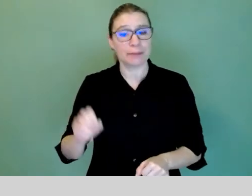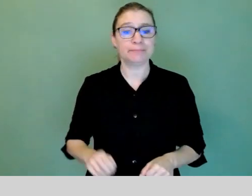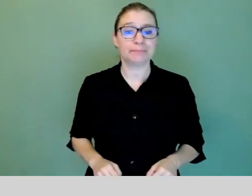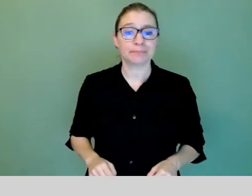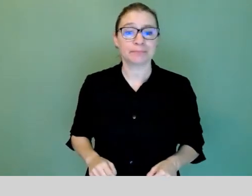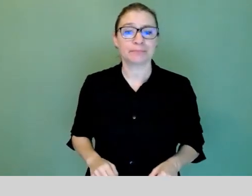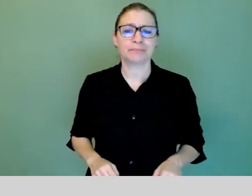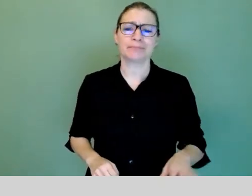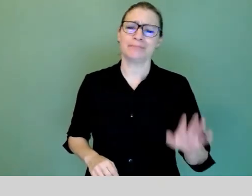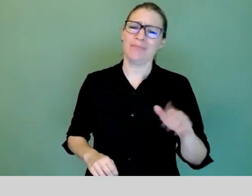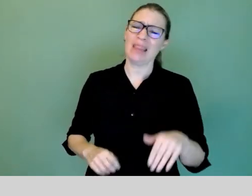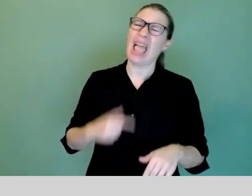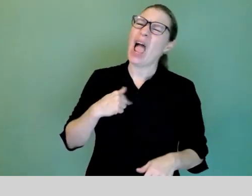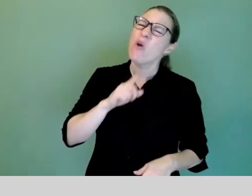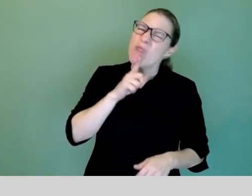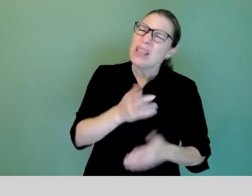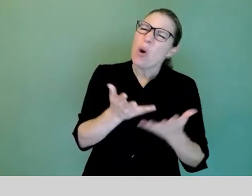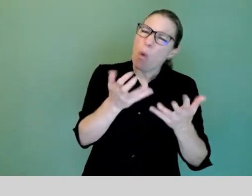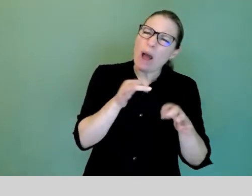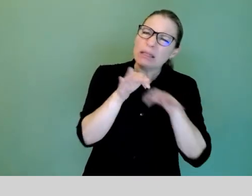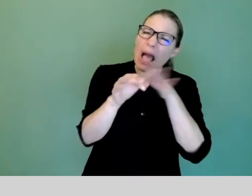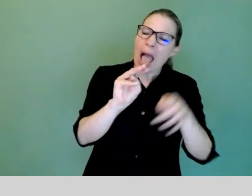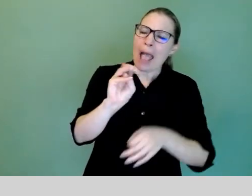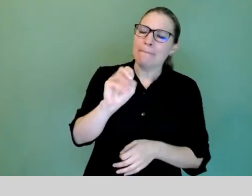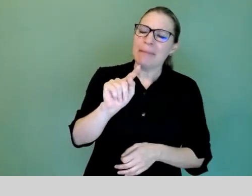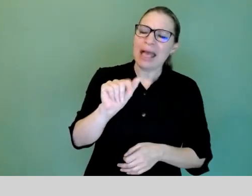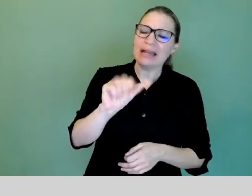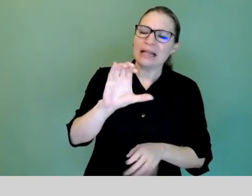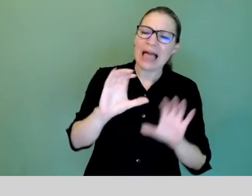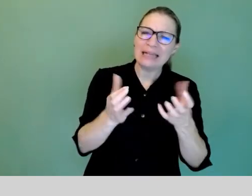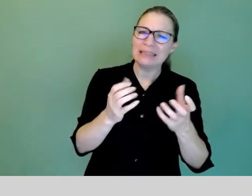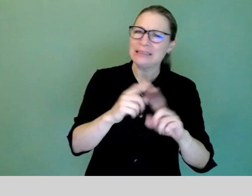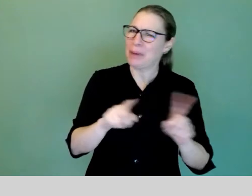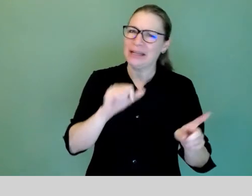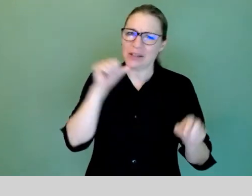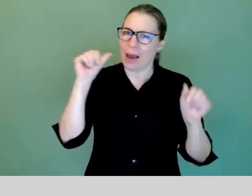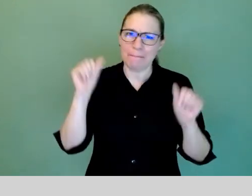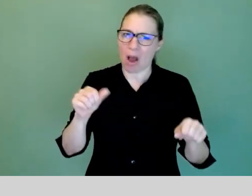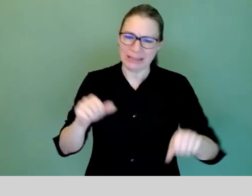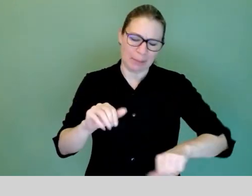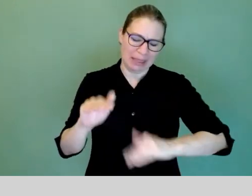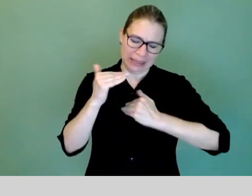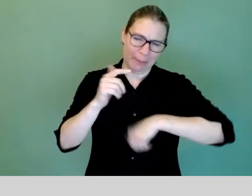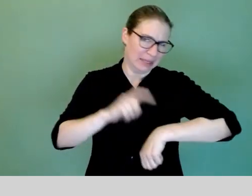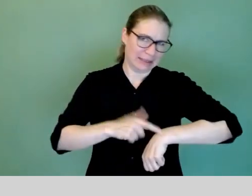I really wanted to cover metaclasses in this talk, but it's really not possible in the time that we have.